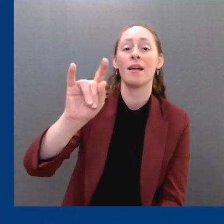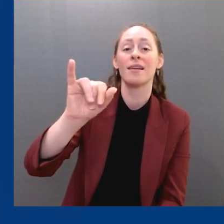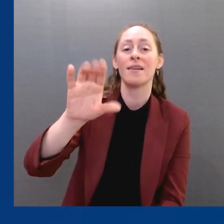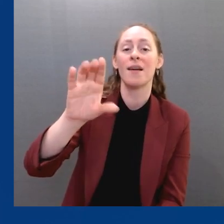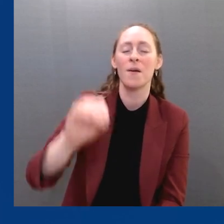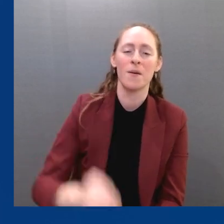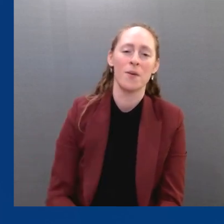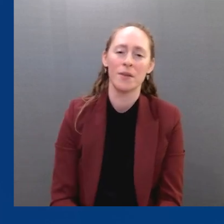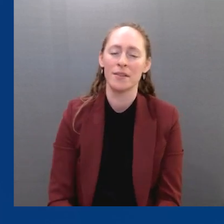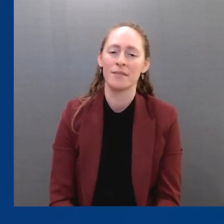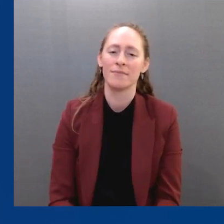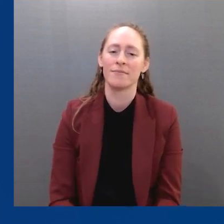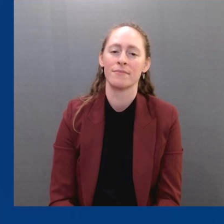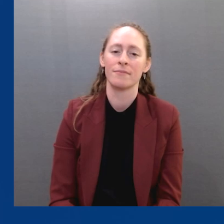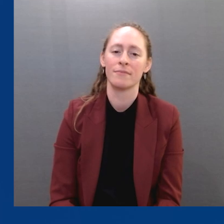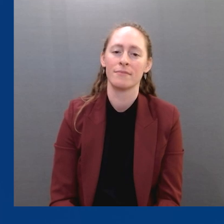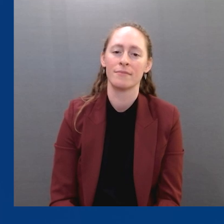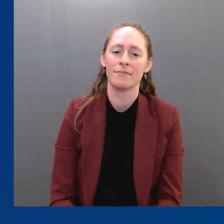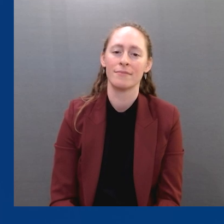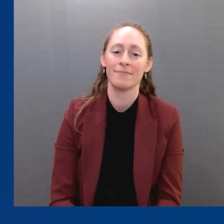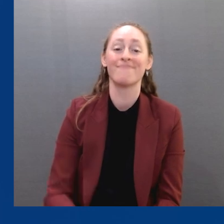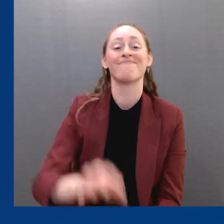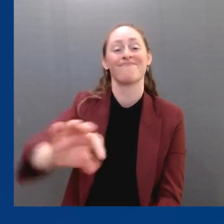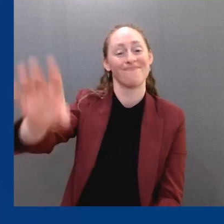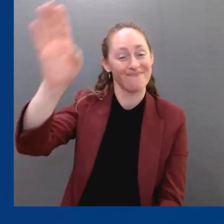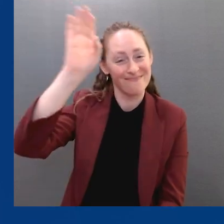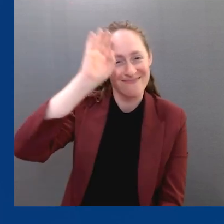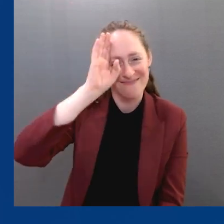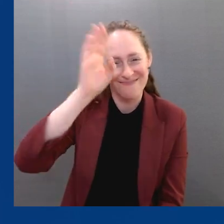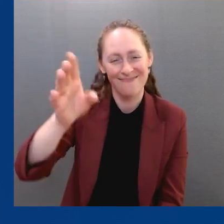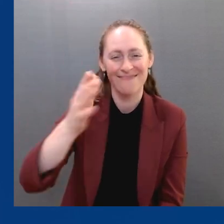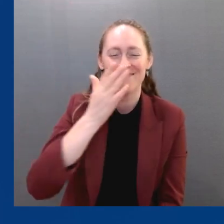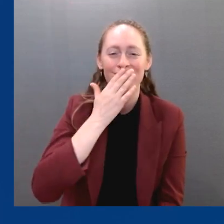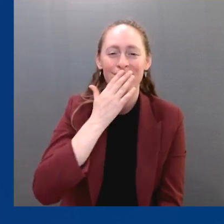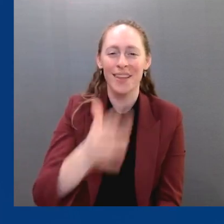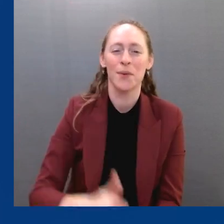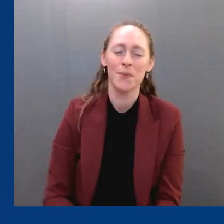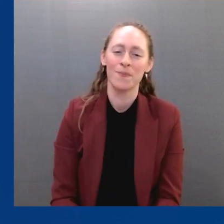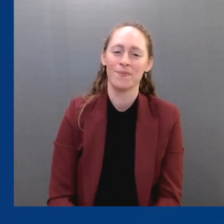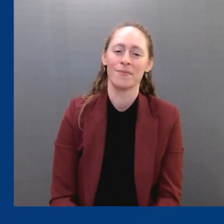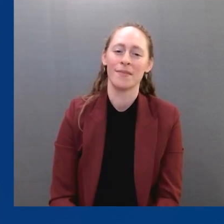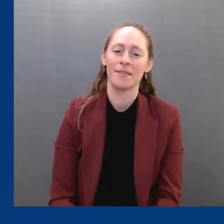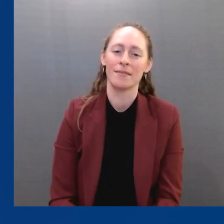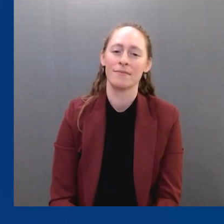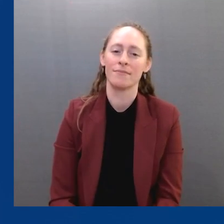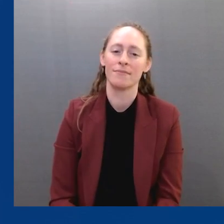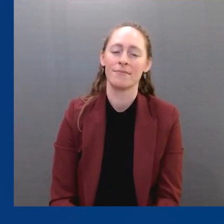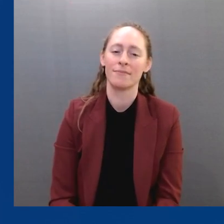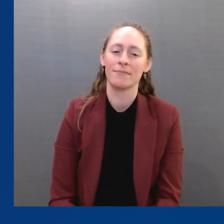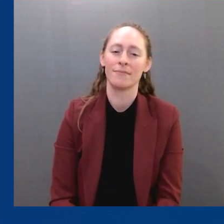The Press: Oh. Hi. Thanks for taking my question. I know this has been asked about several different ways,